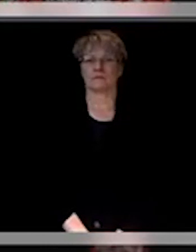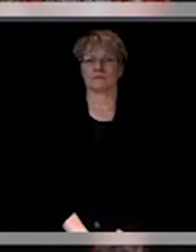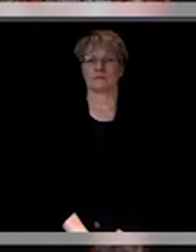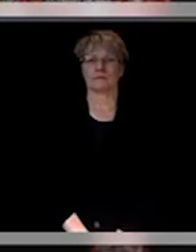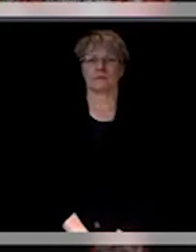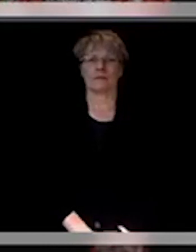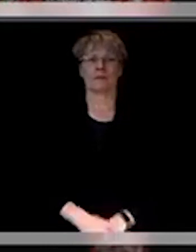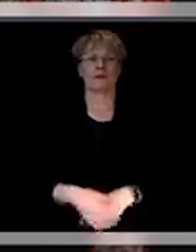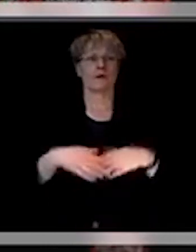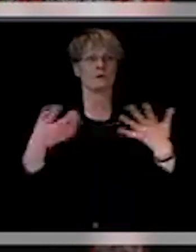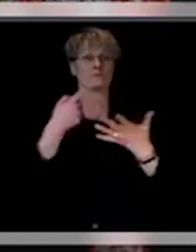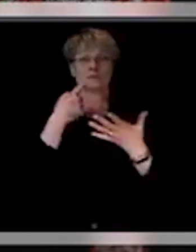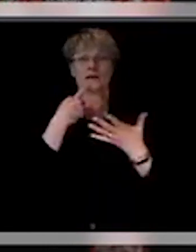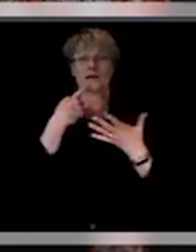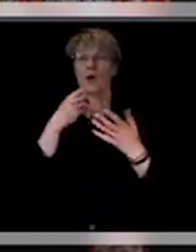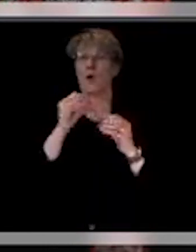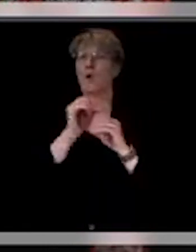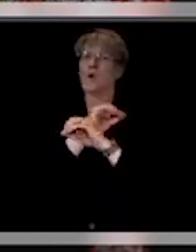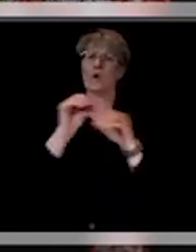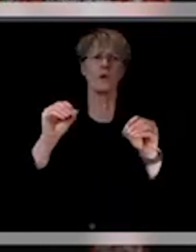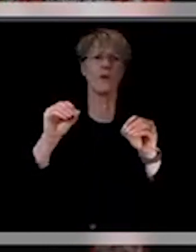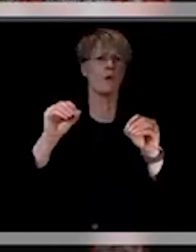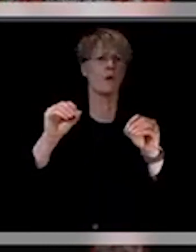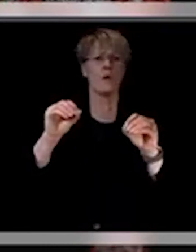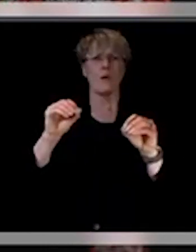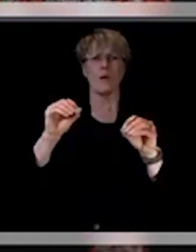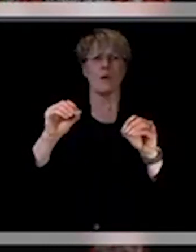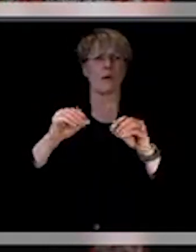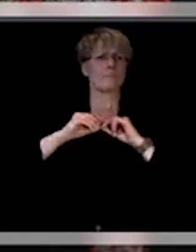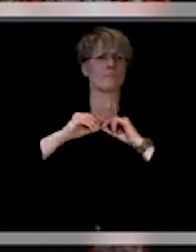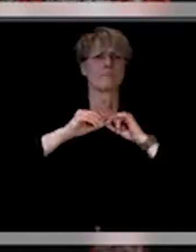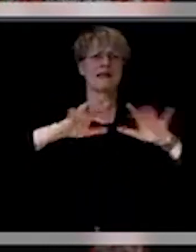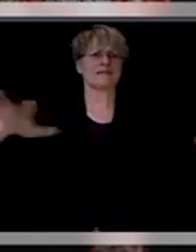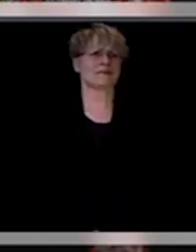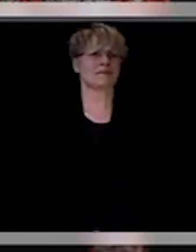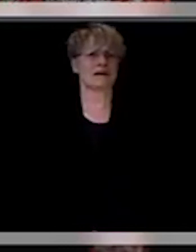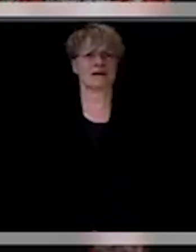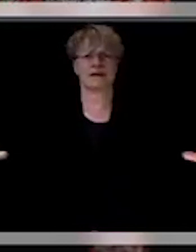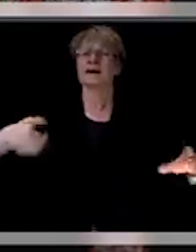if someone's going to say we don't have a pandemic I've got to respond to that. An epidemic